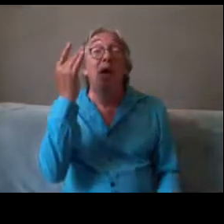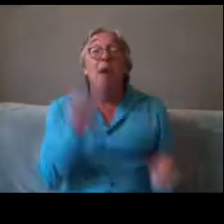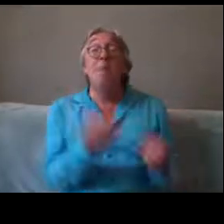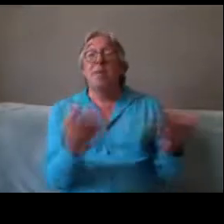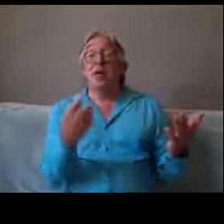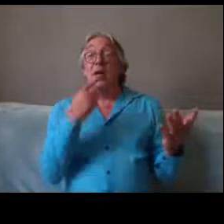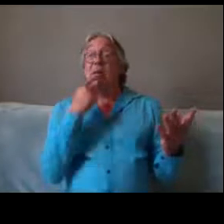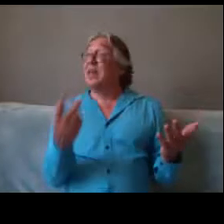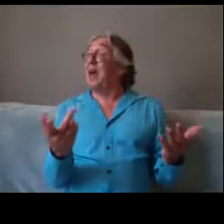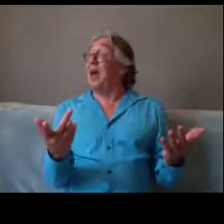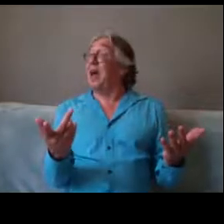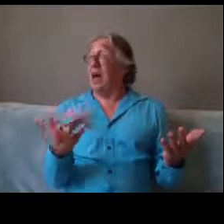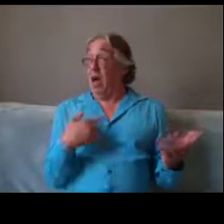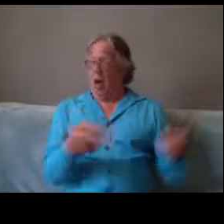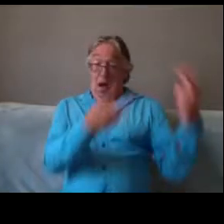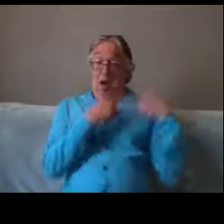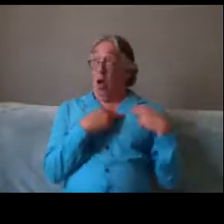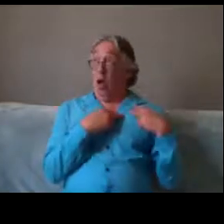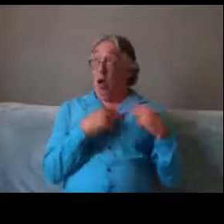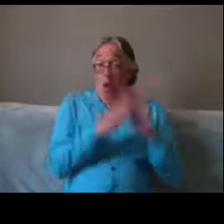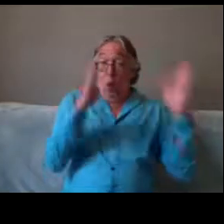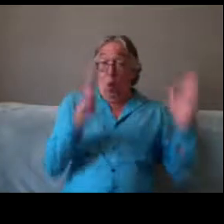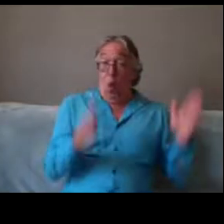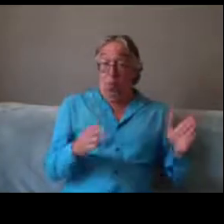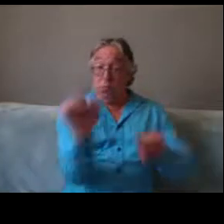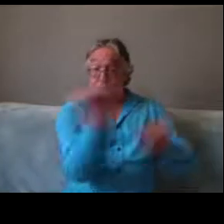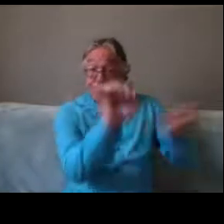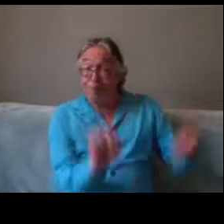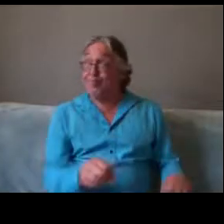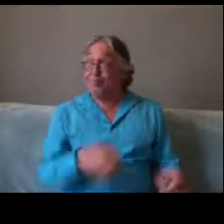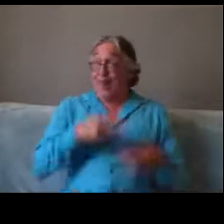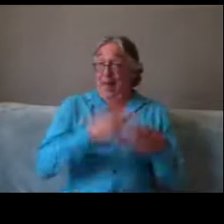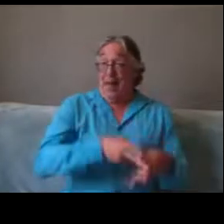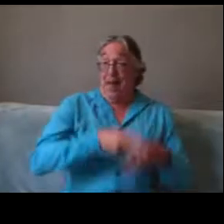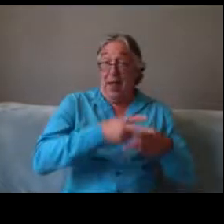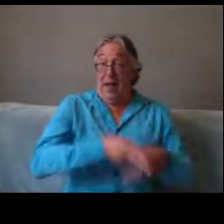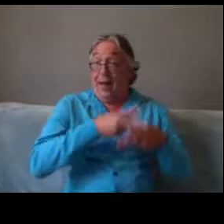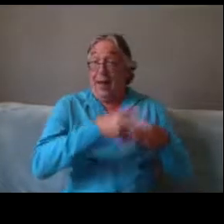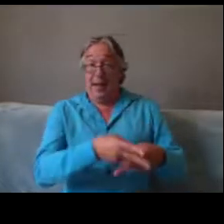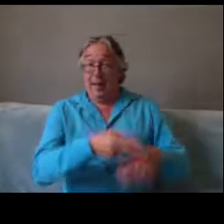to provide special needs support a lot of students still think Erasmus